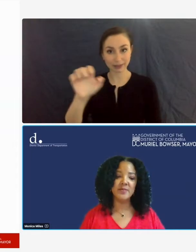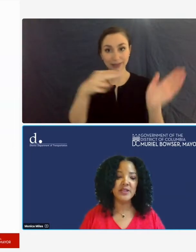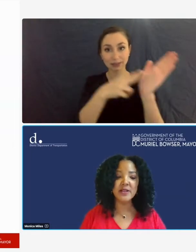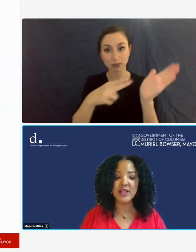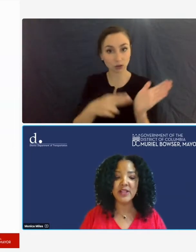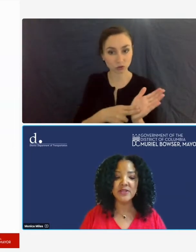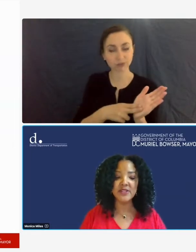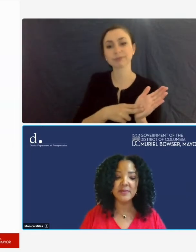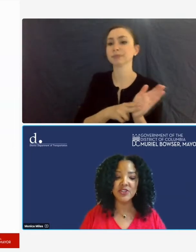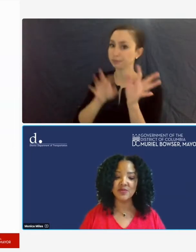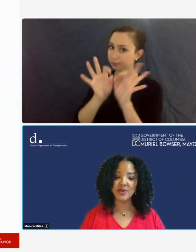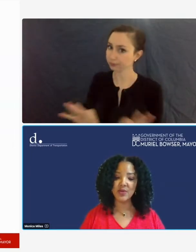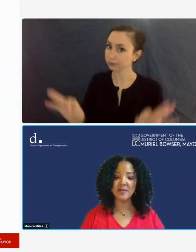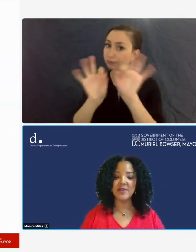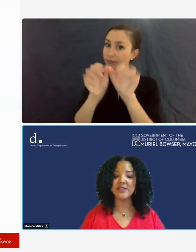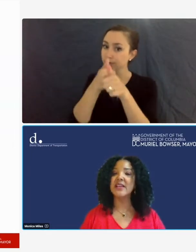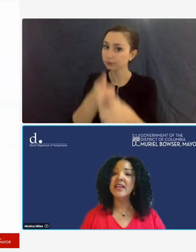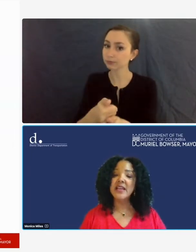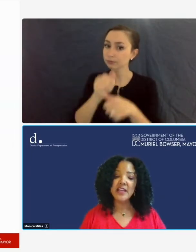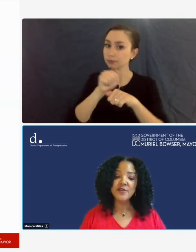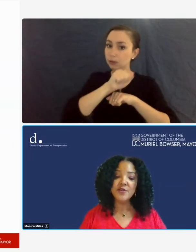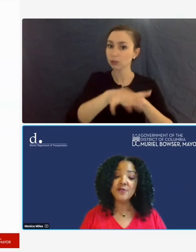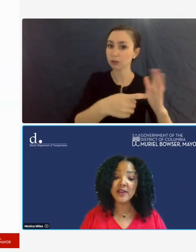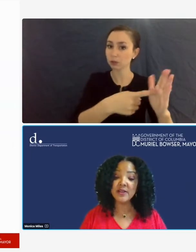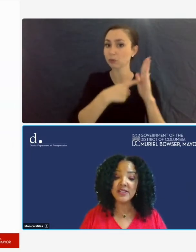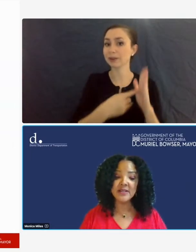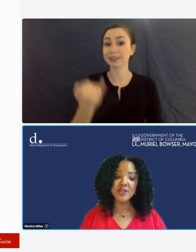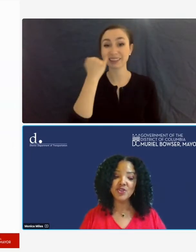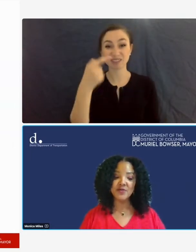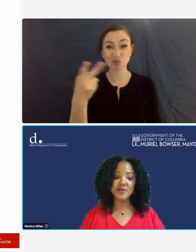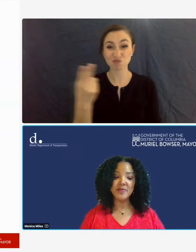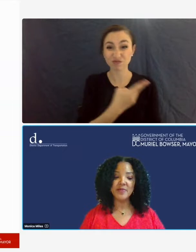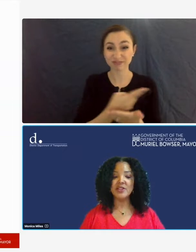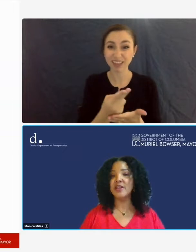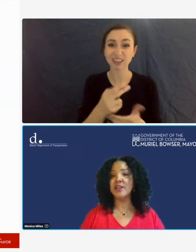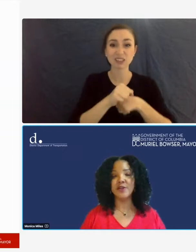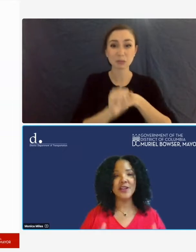in compliance with submission requirements if you fail to submit your information and if you're not